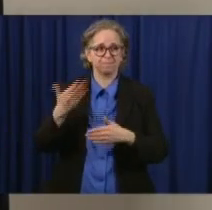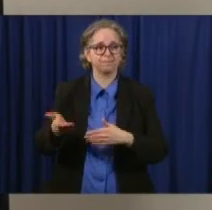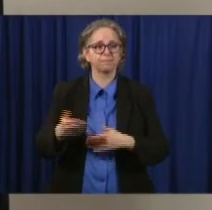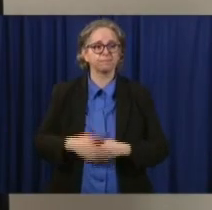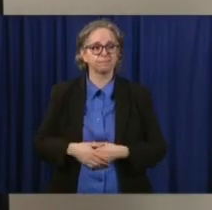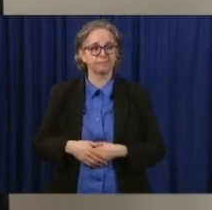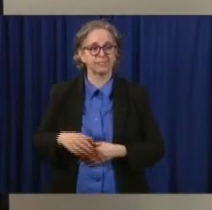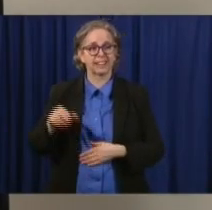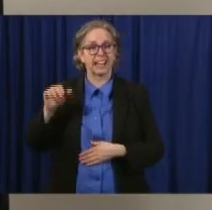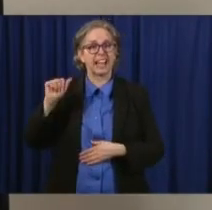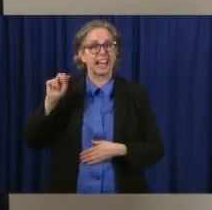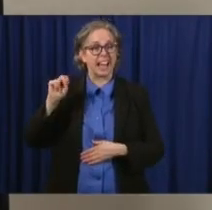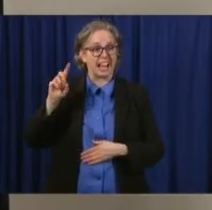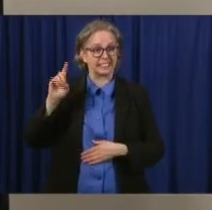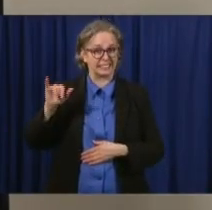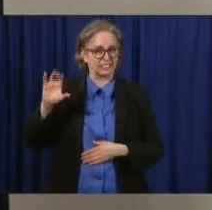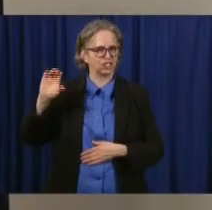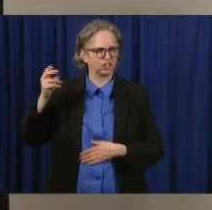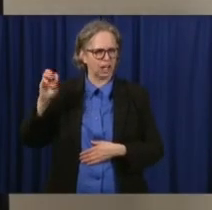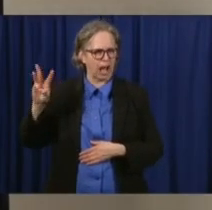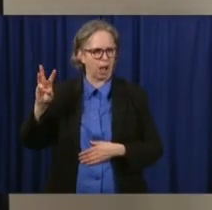NOW 270,000 IN OHIO. WE SEE